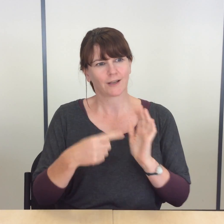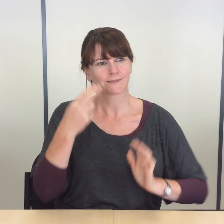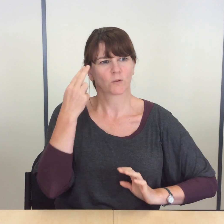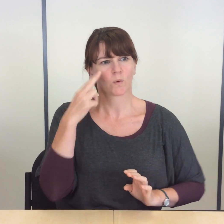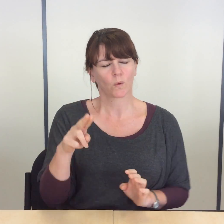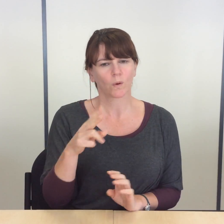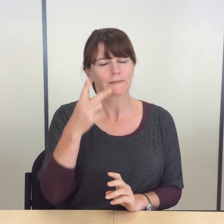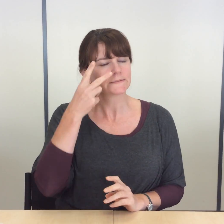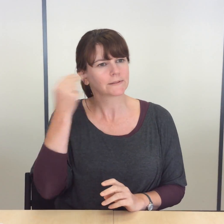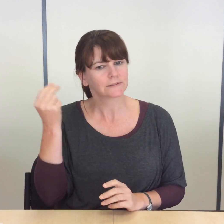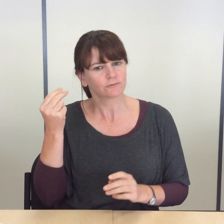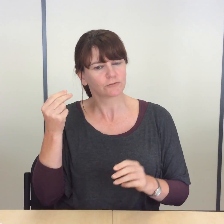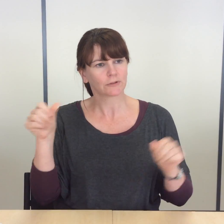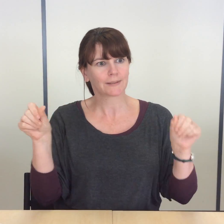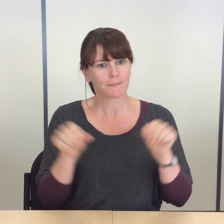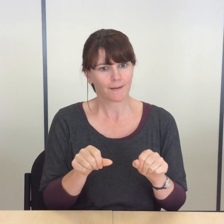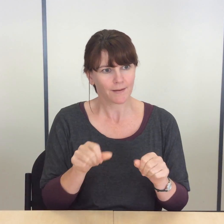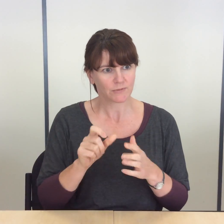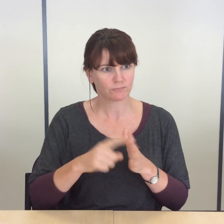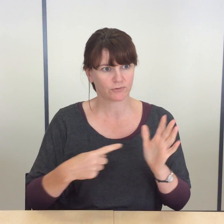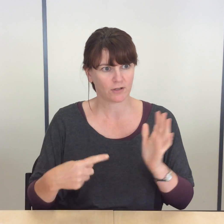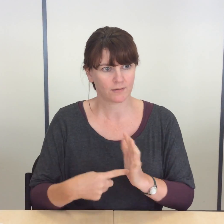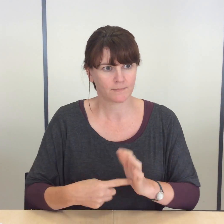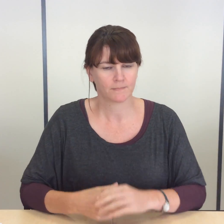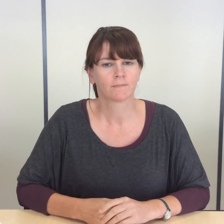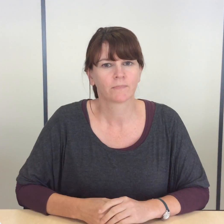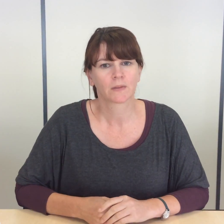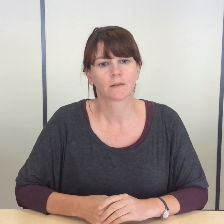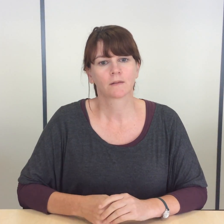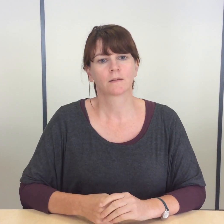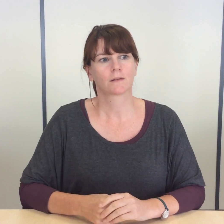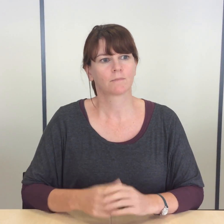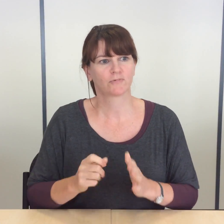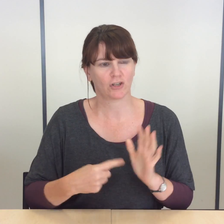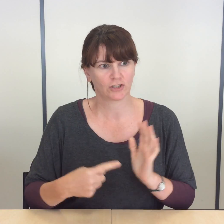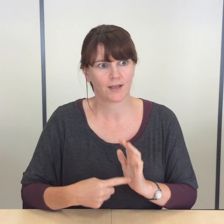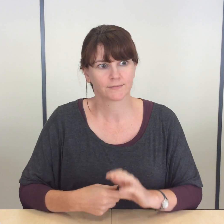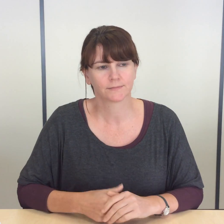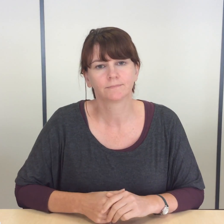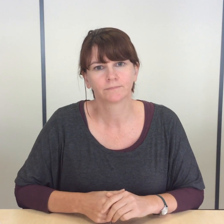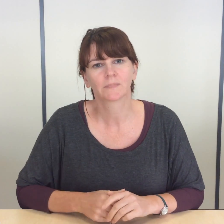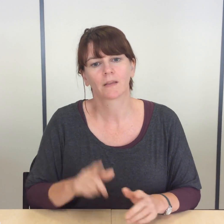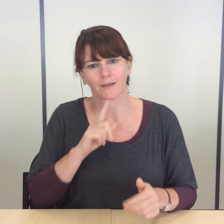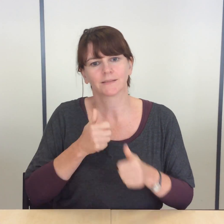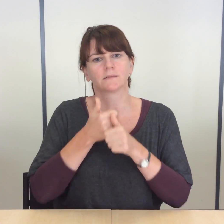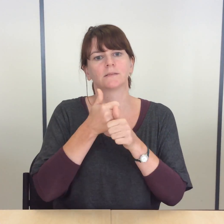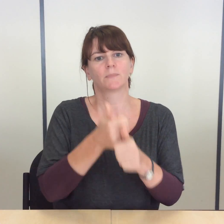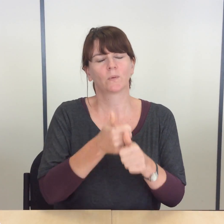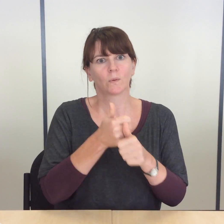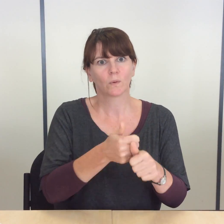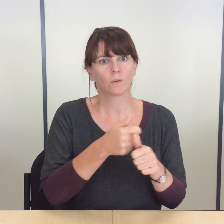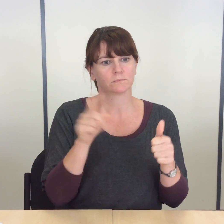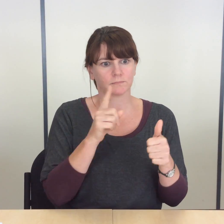The project is called 'Sensory Impairment Project' and they